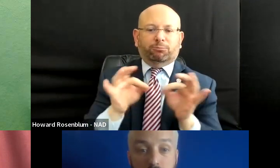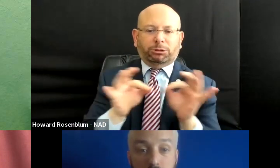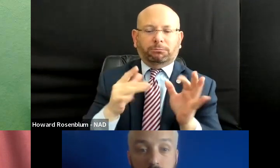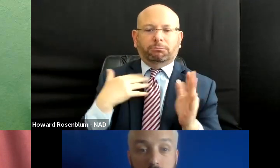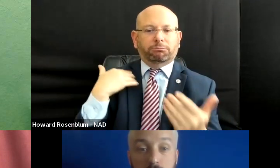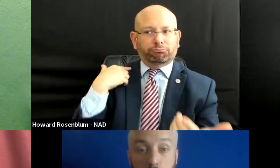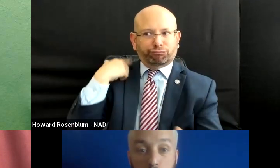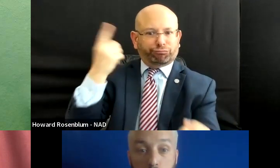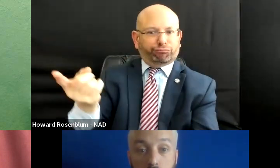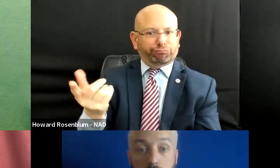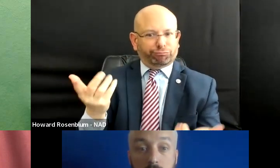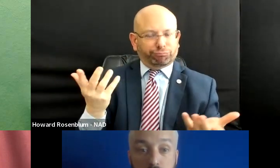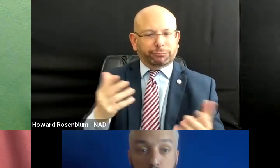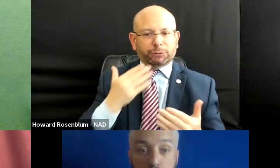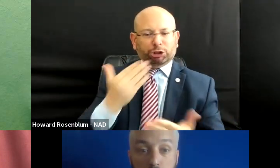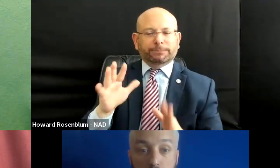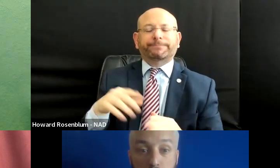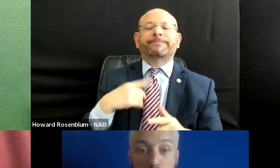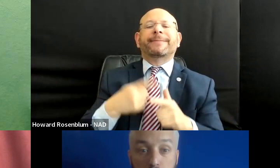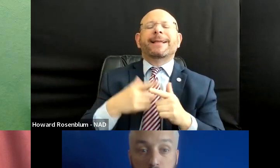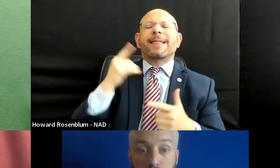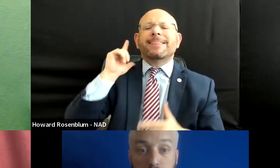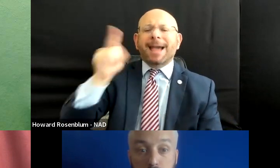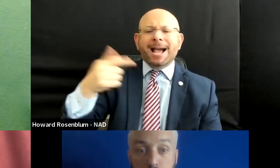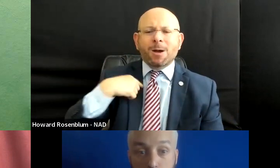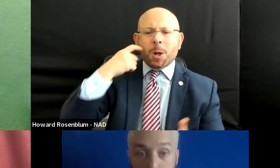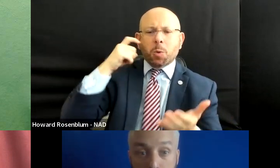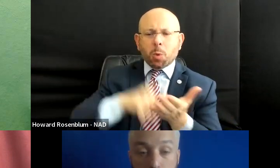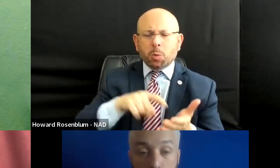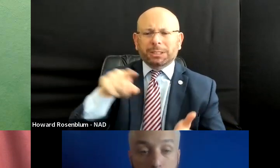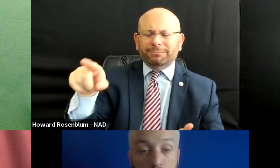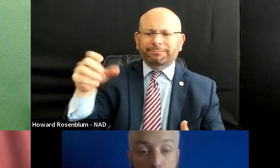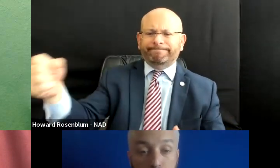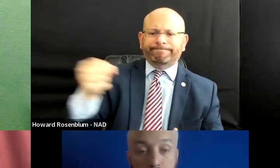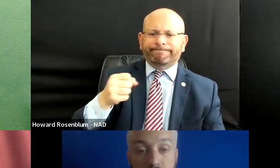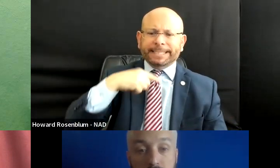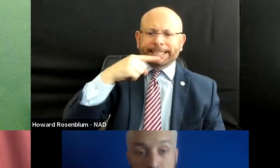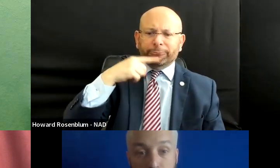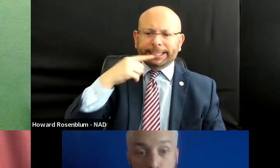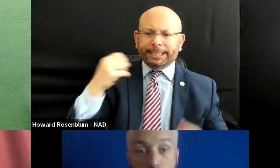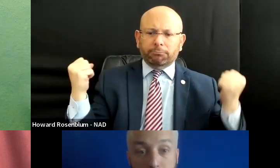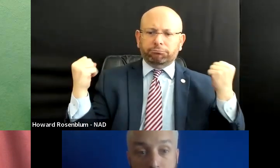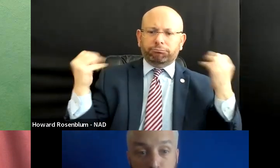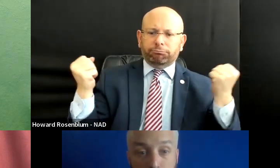only costs what? $300 for captions. There was a lot of debate around that. They finally,